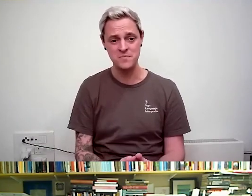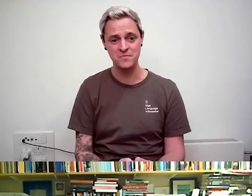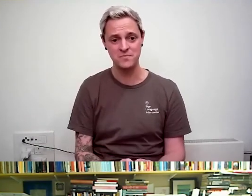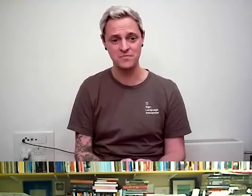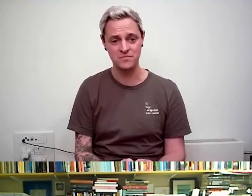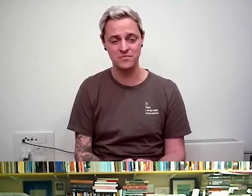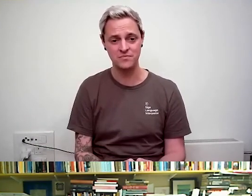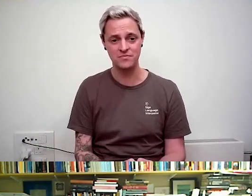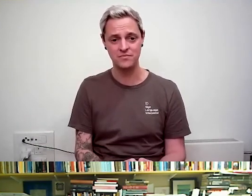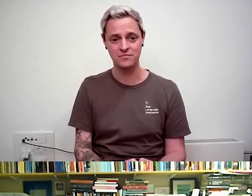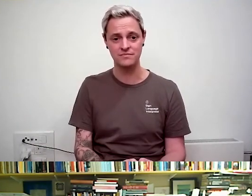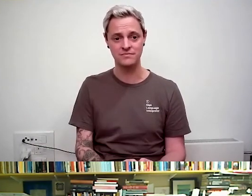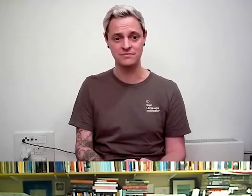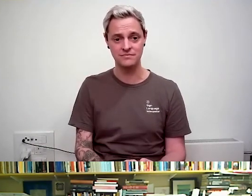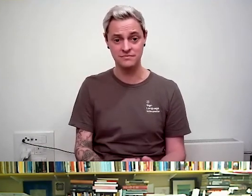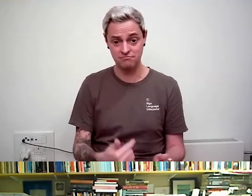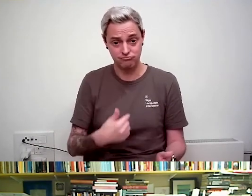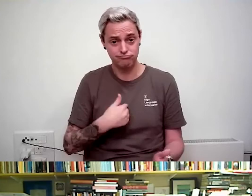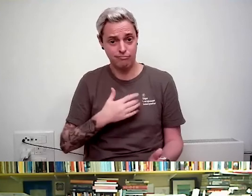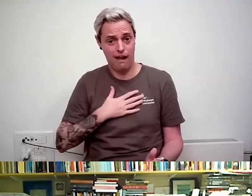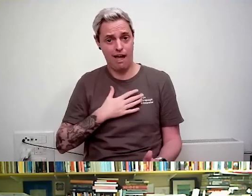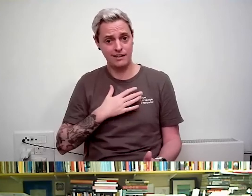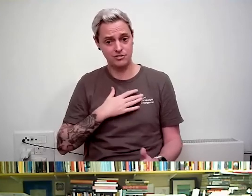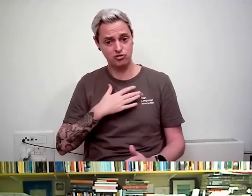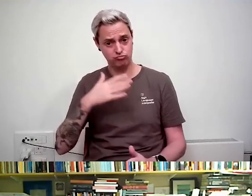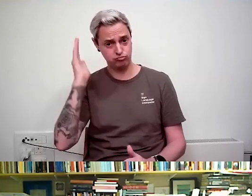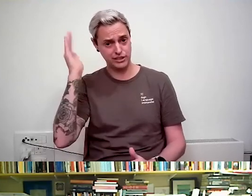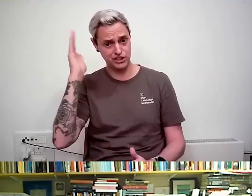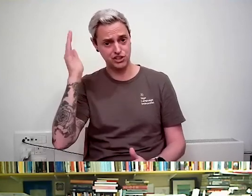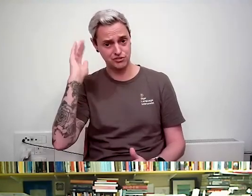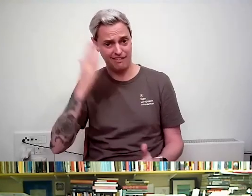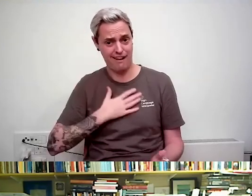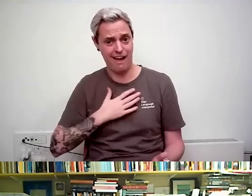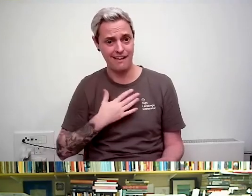like to preach sometimes. But sometimes that can lead to all sorts of lecturing when it's inappropriate,